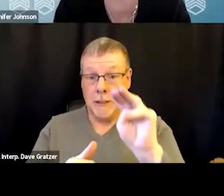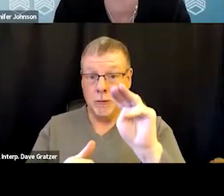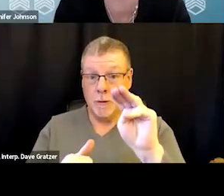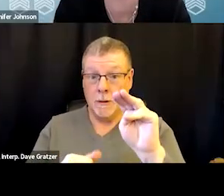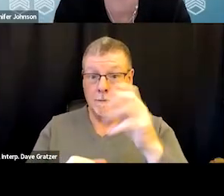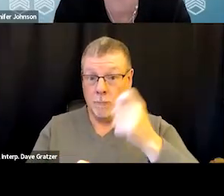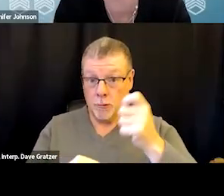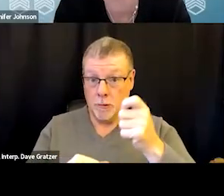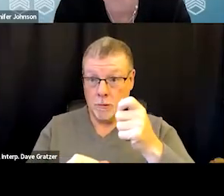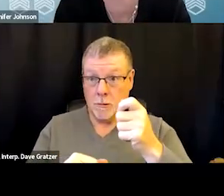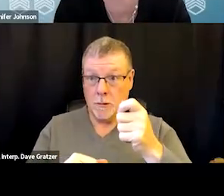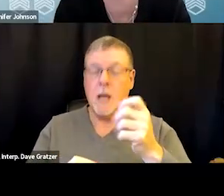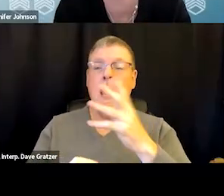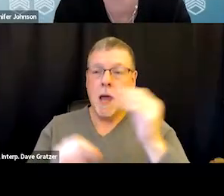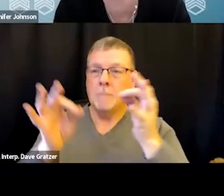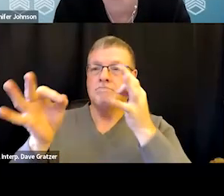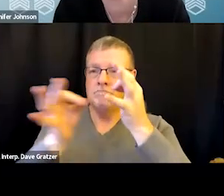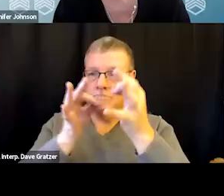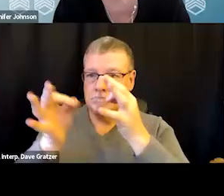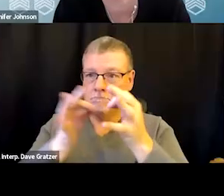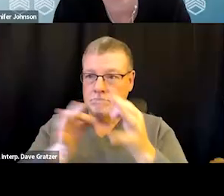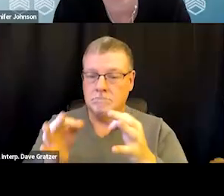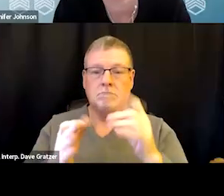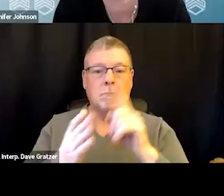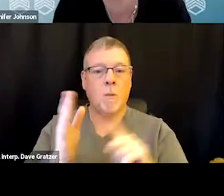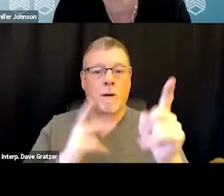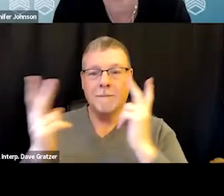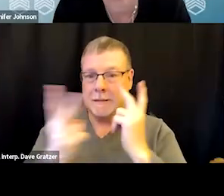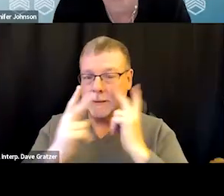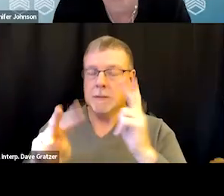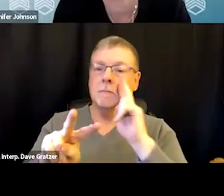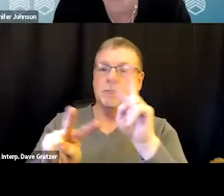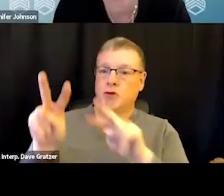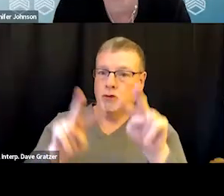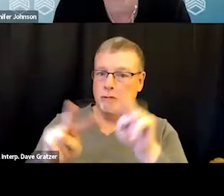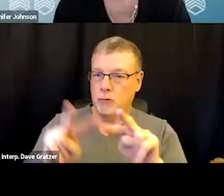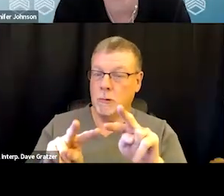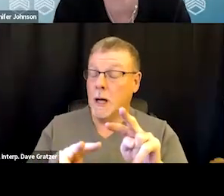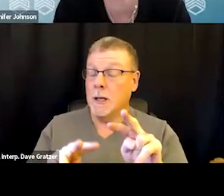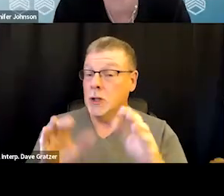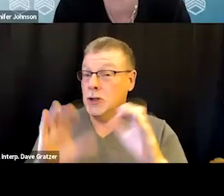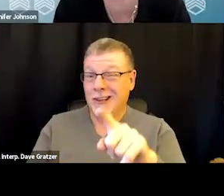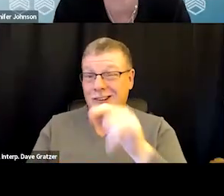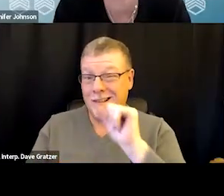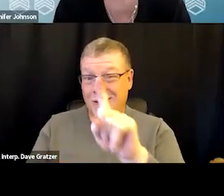building and, and describe what you've seen, what you've observed. Because chances are you aren't the first person that's gonna be